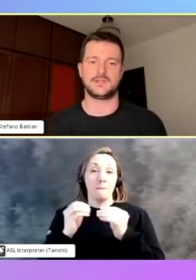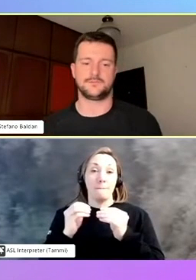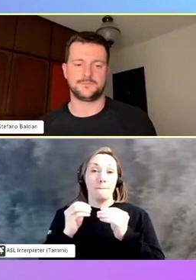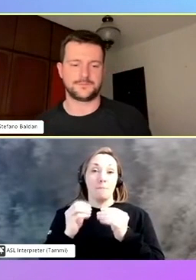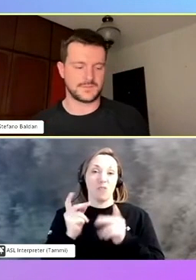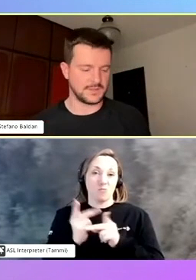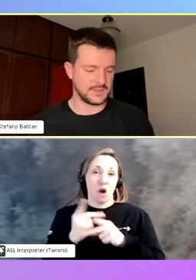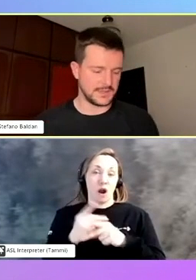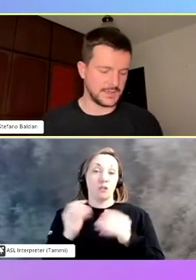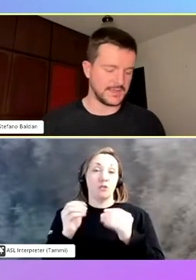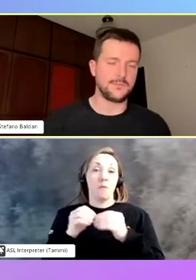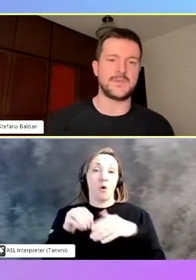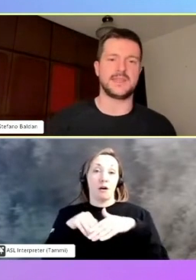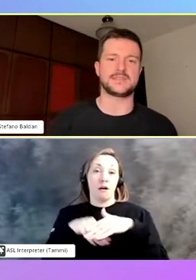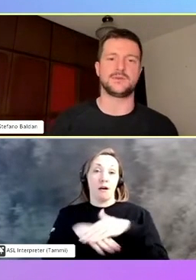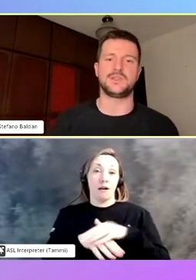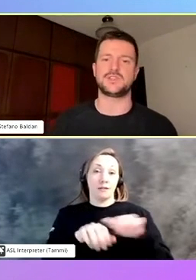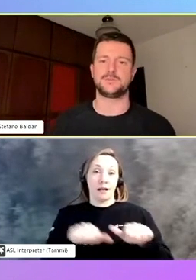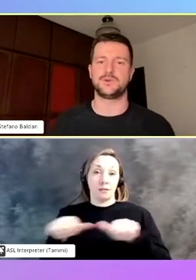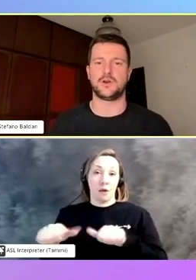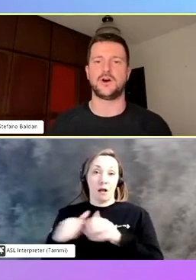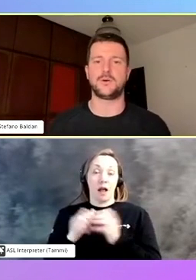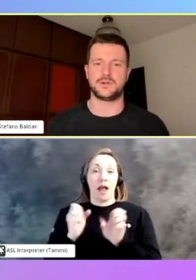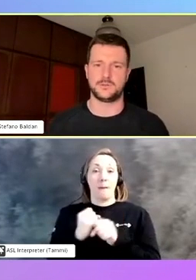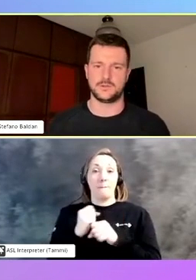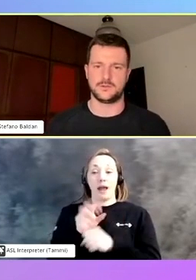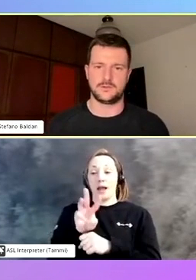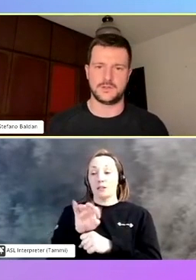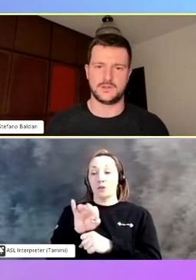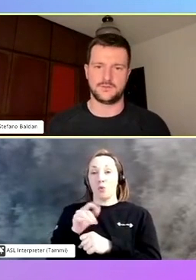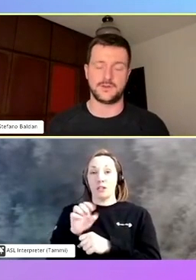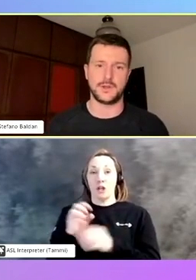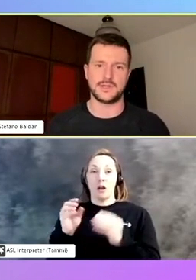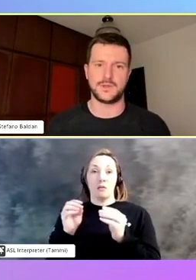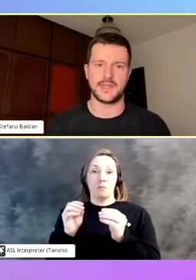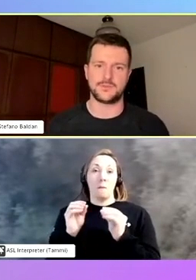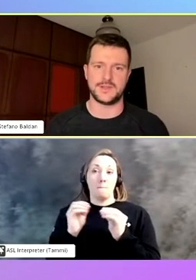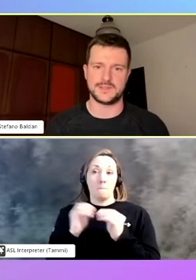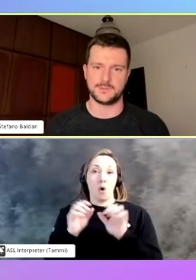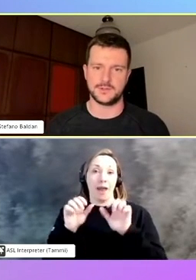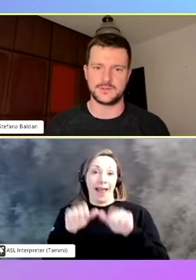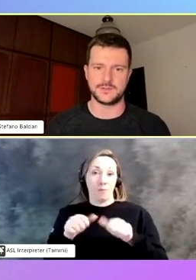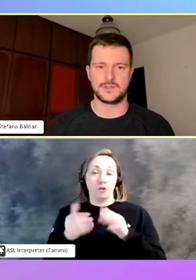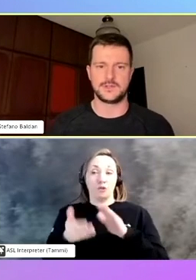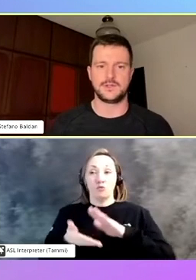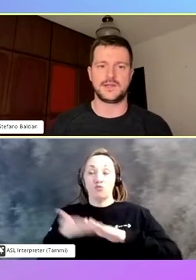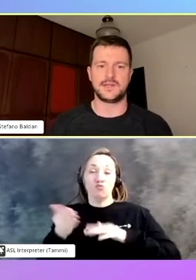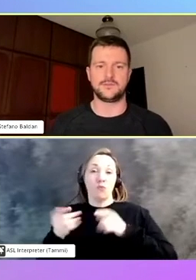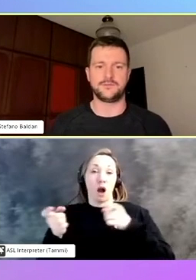so the introduction of windows 95, user interfaces, there's lots of concerns in the community around accessibility.